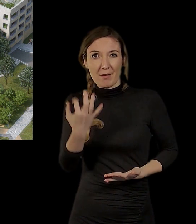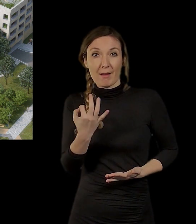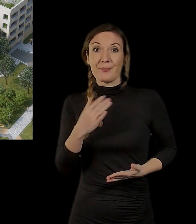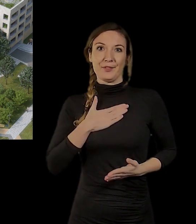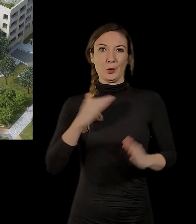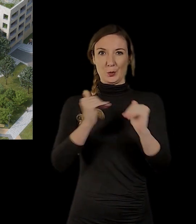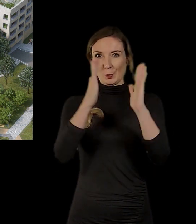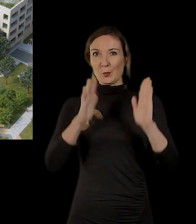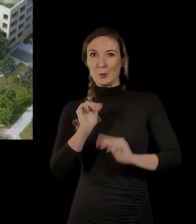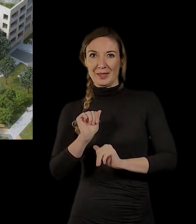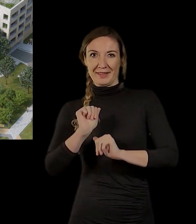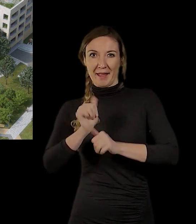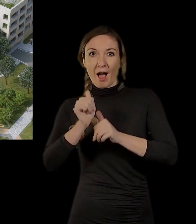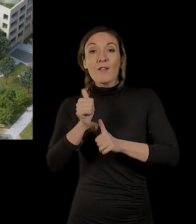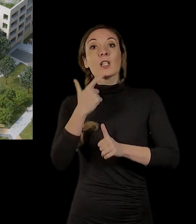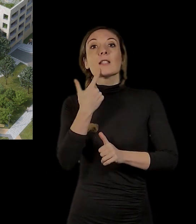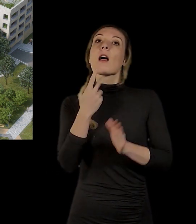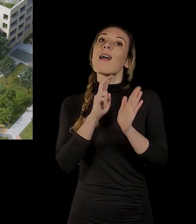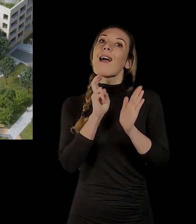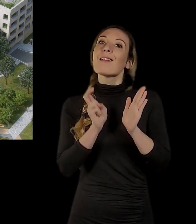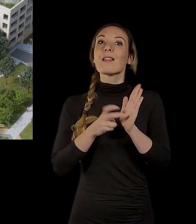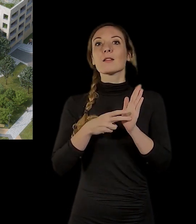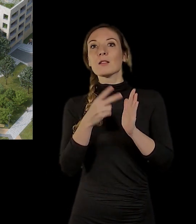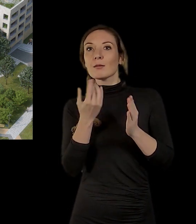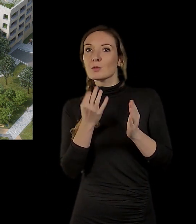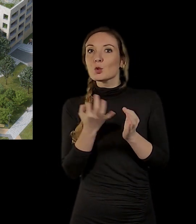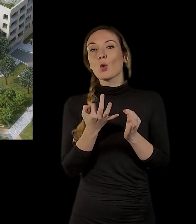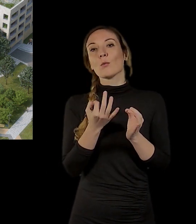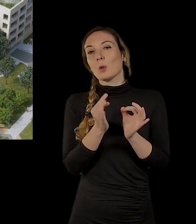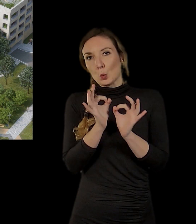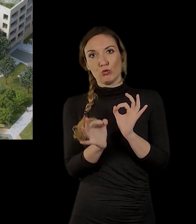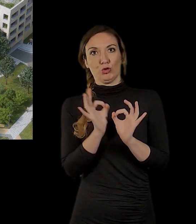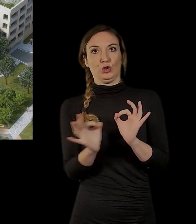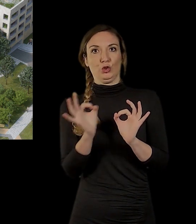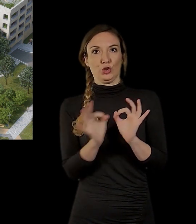triple glazing with a very good heat transfer coefficient. A lot of insulation on the roof.